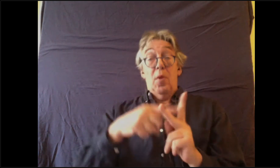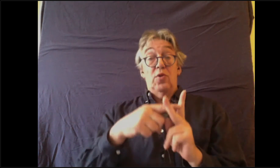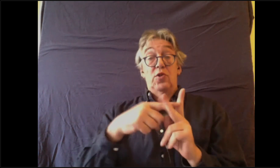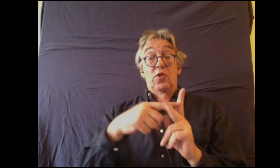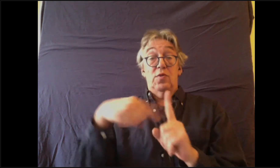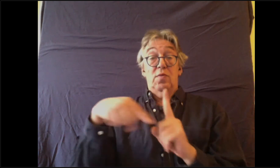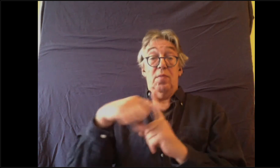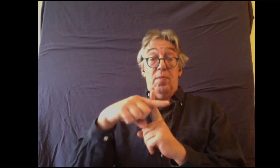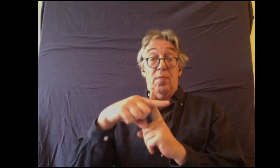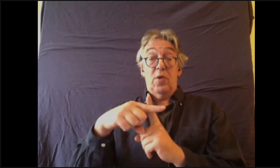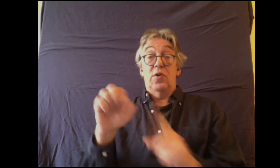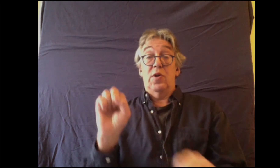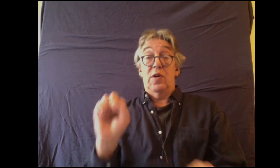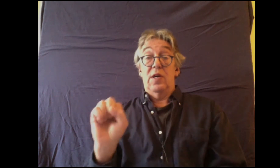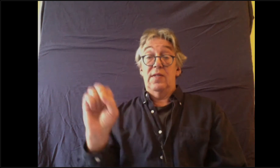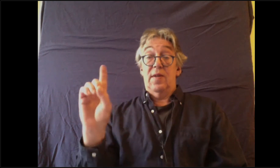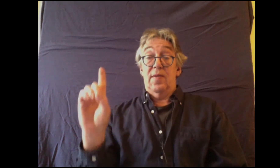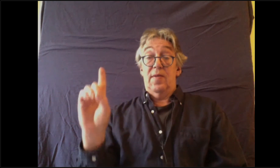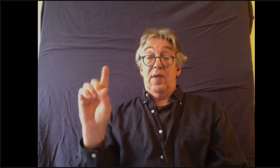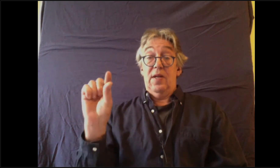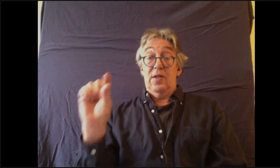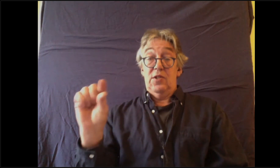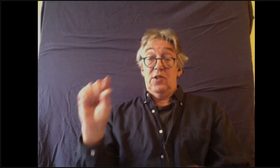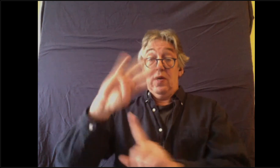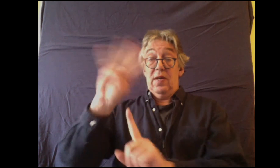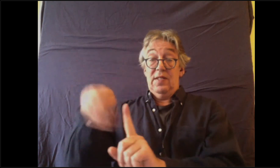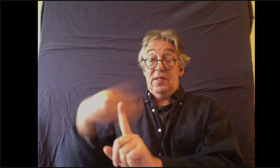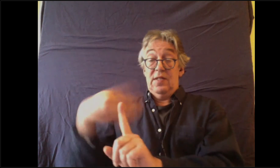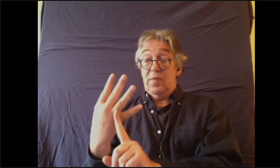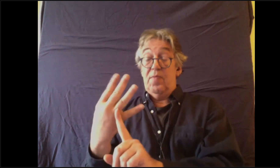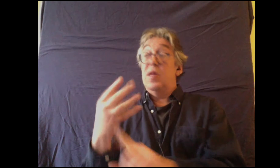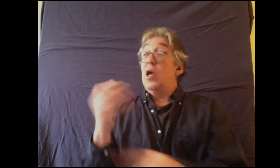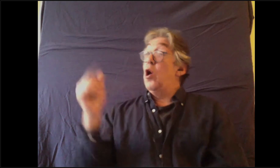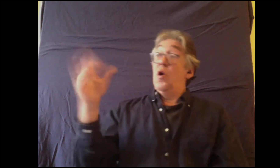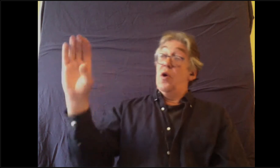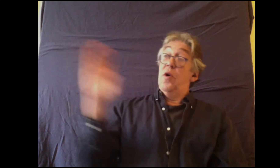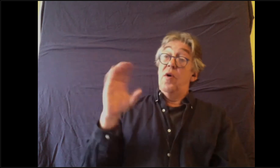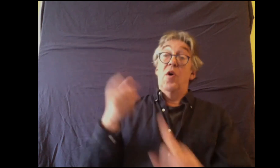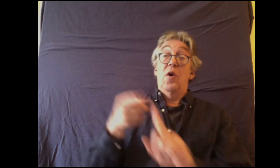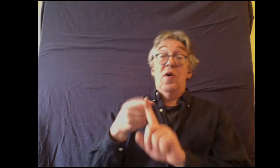So i2i is funded by the UK Department for International Development, DFID.